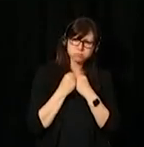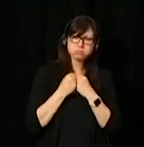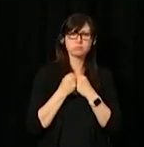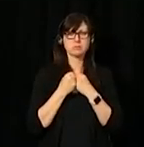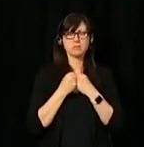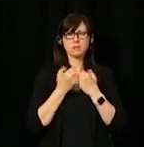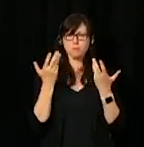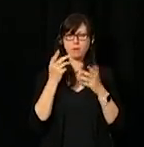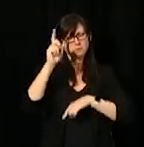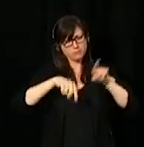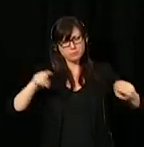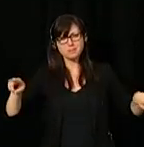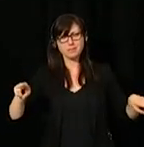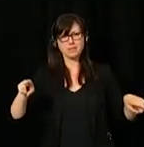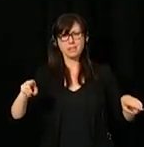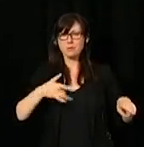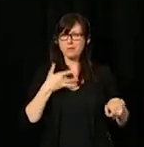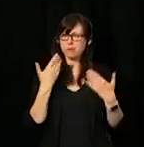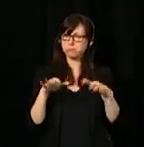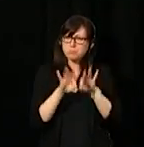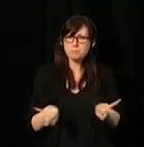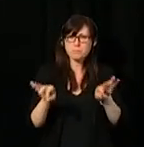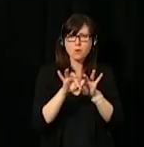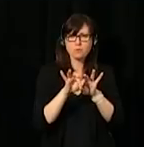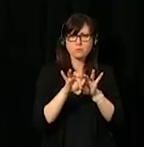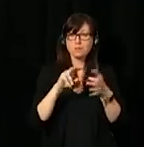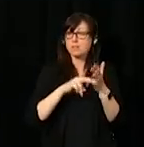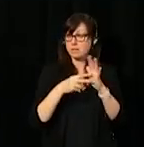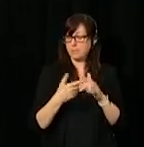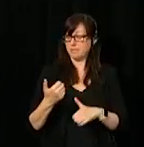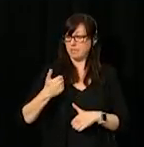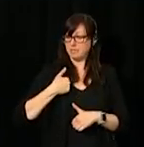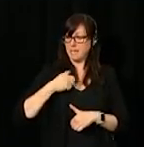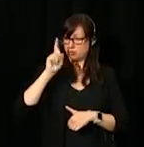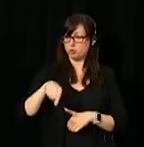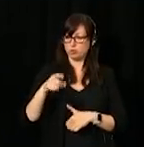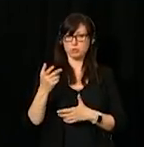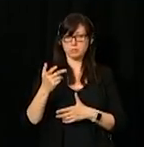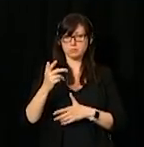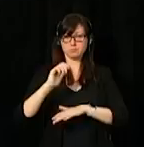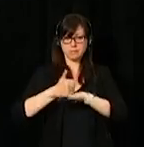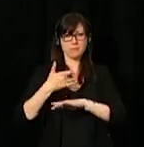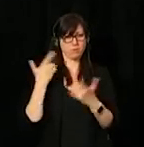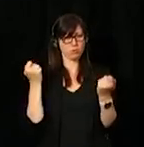We believe in its richness, and so we should have a country in which no Canadian feels left behind,